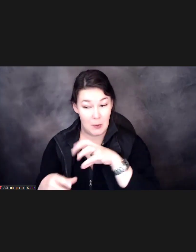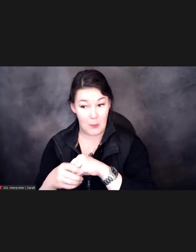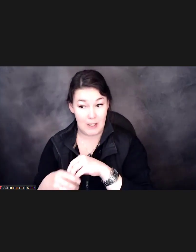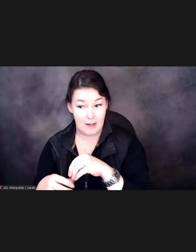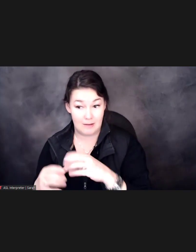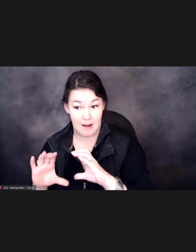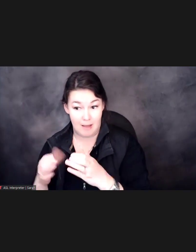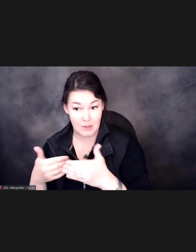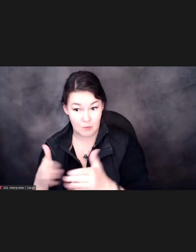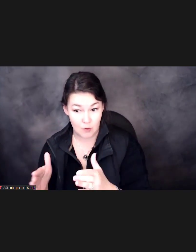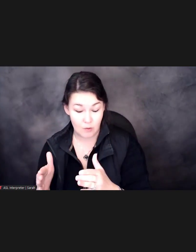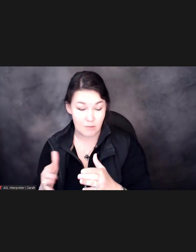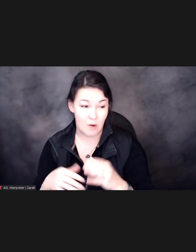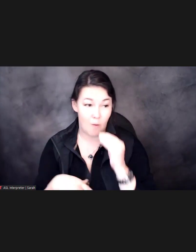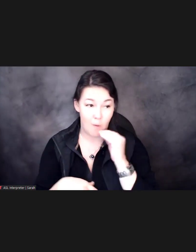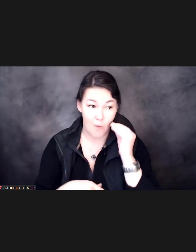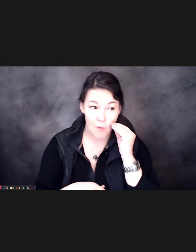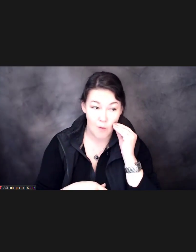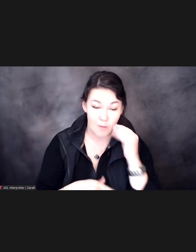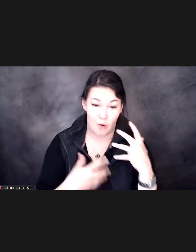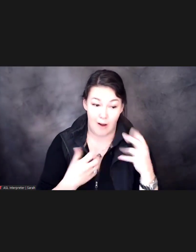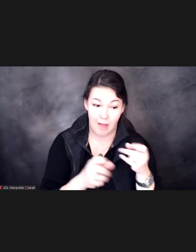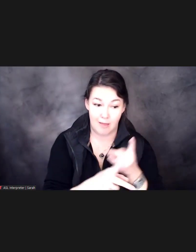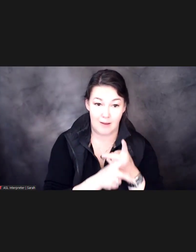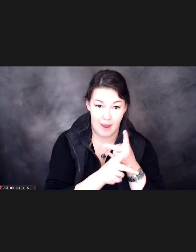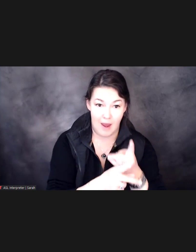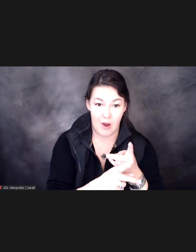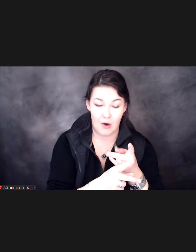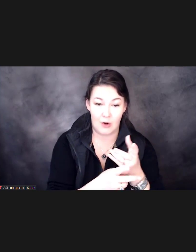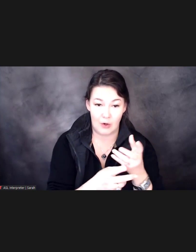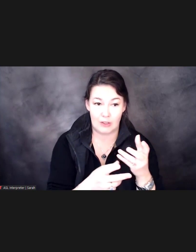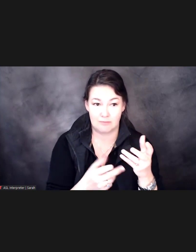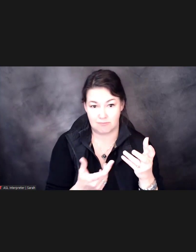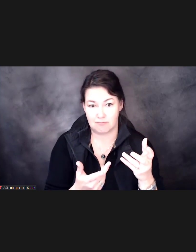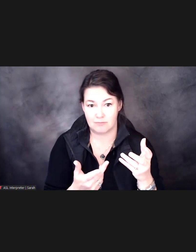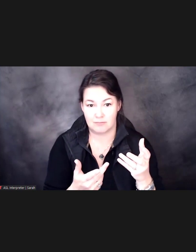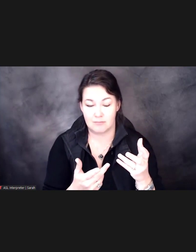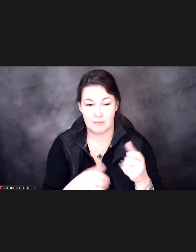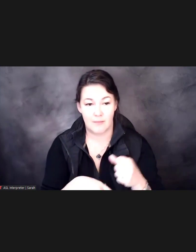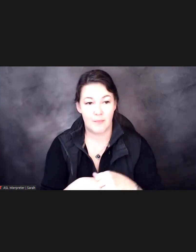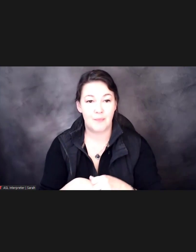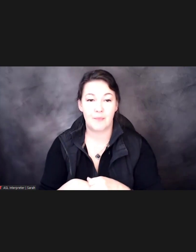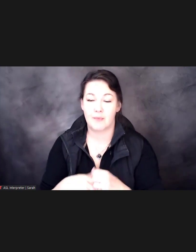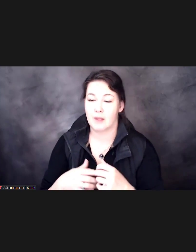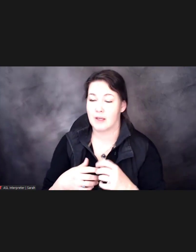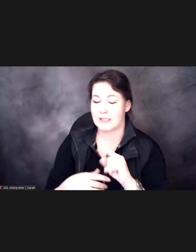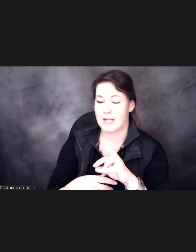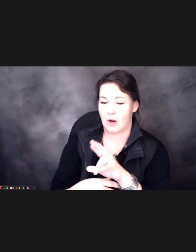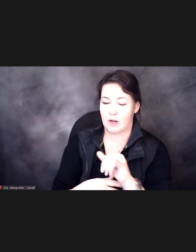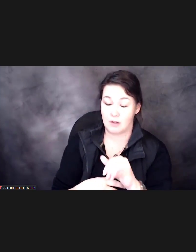environments, including classrooms, homes, or healthcare settings.>>: And most important of all, it's effective.